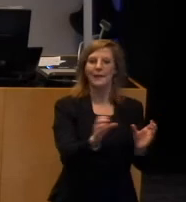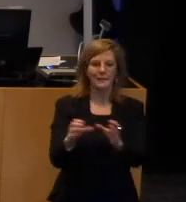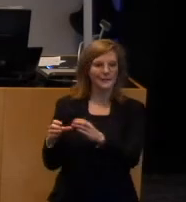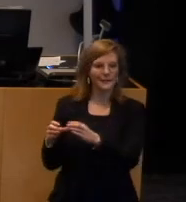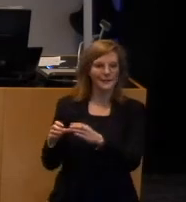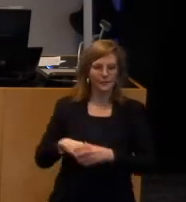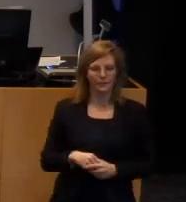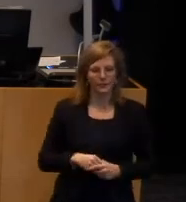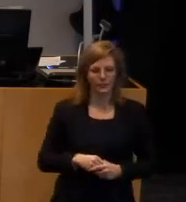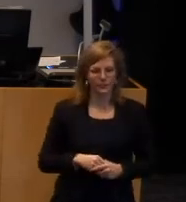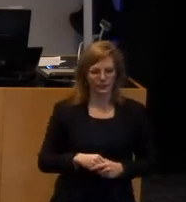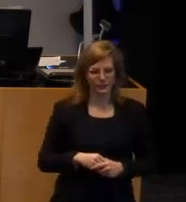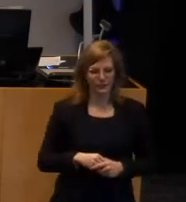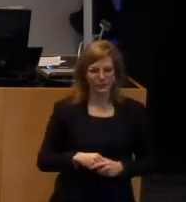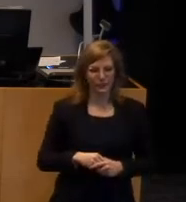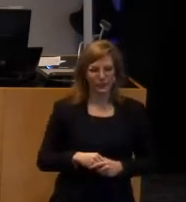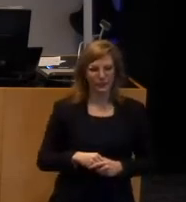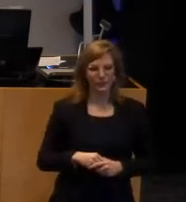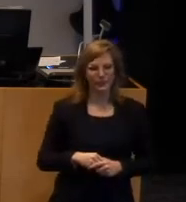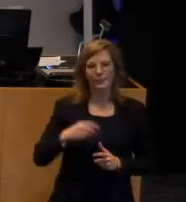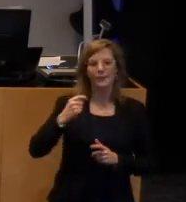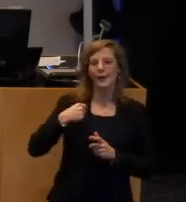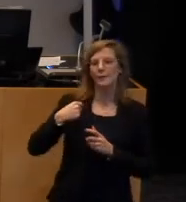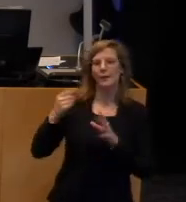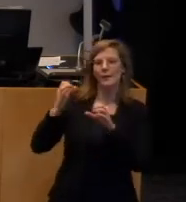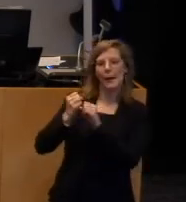And then, I would like to take you through how the analysis was done.